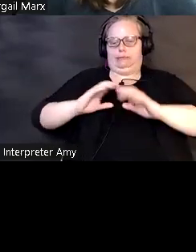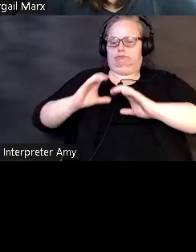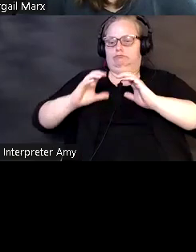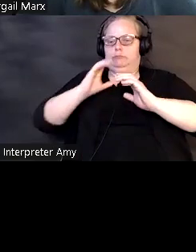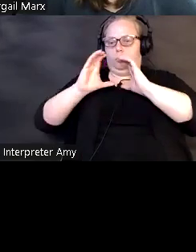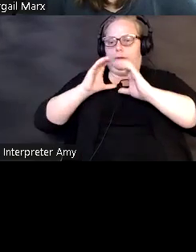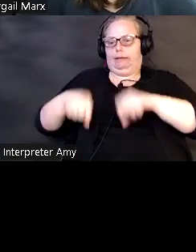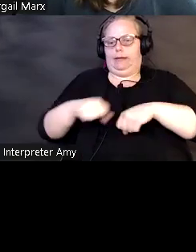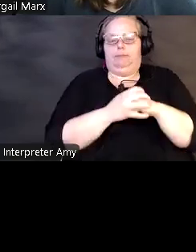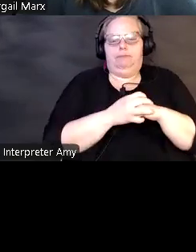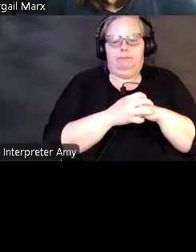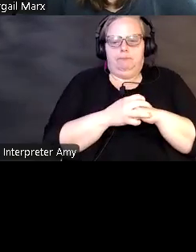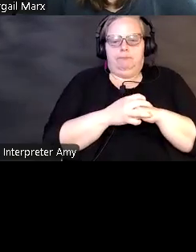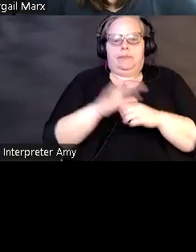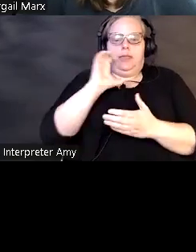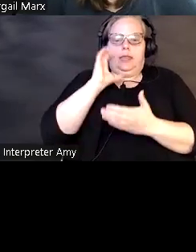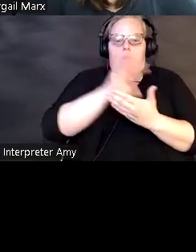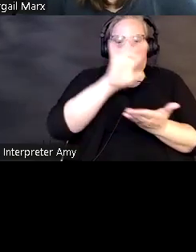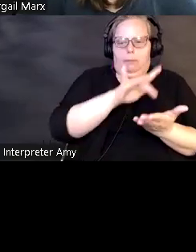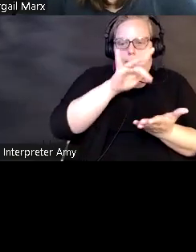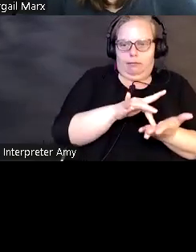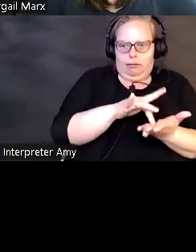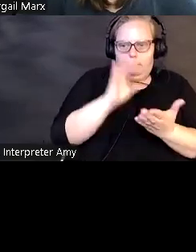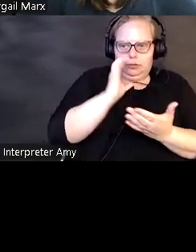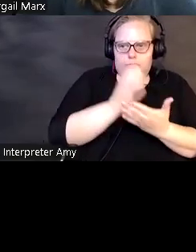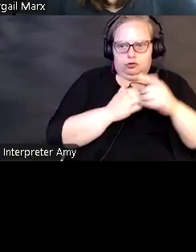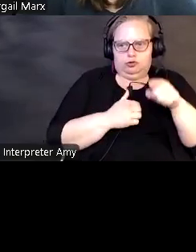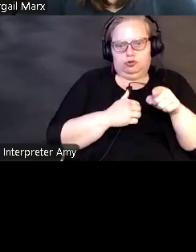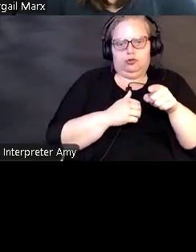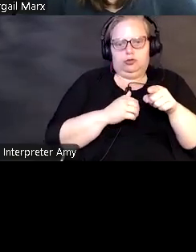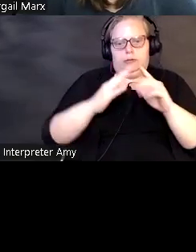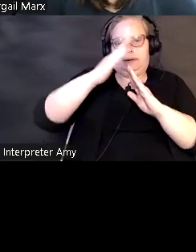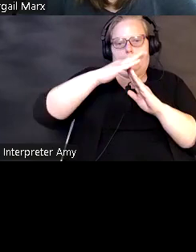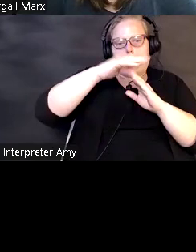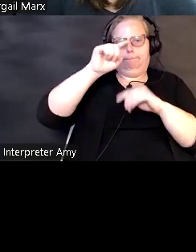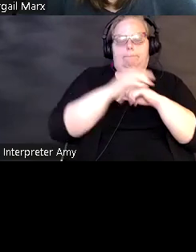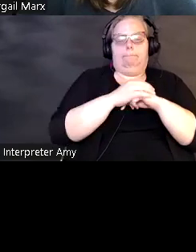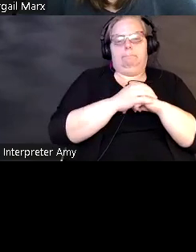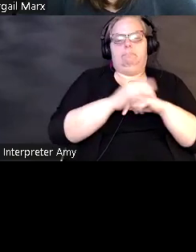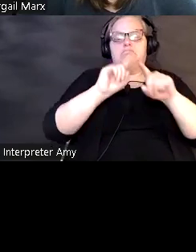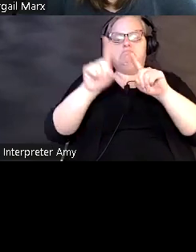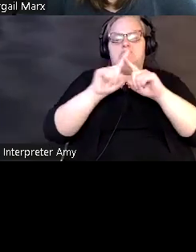And the image in the upper center of the screen has some pictures of some switches.